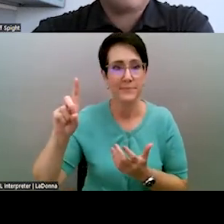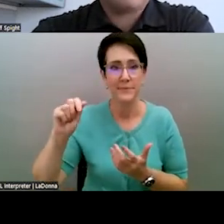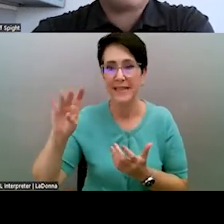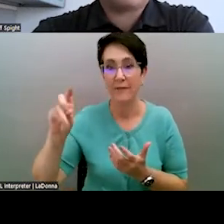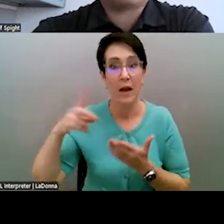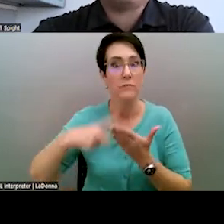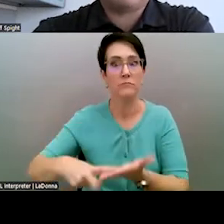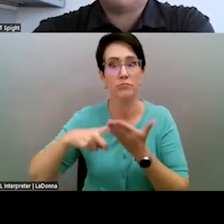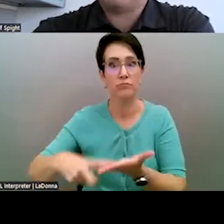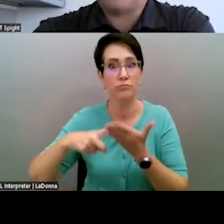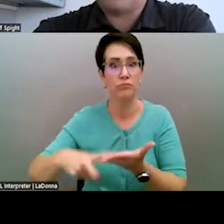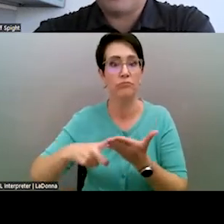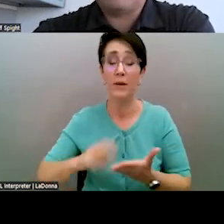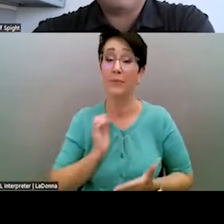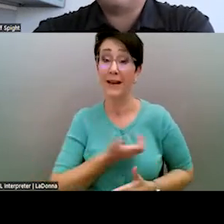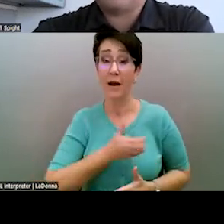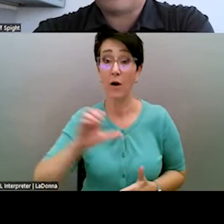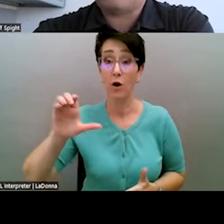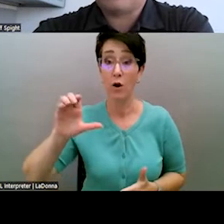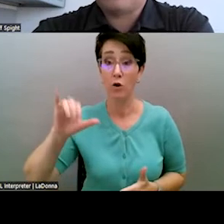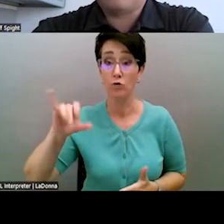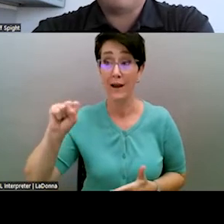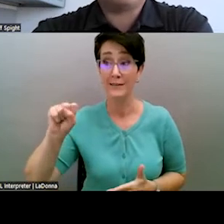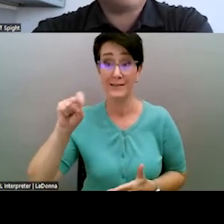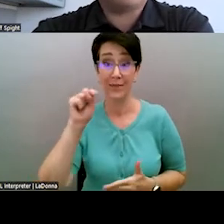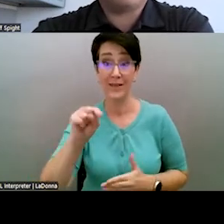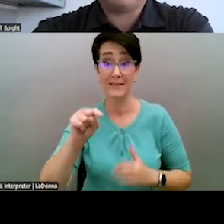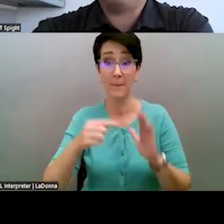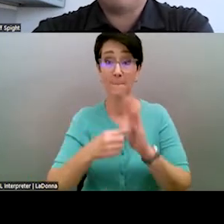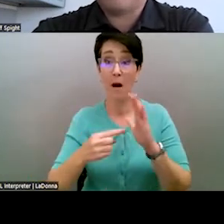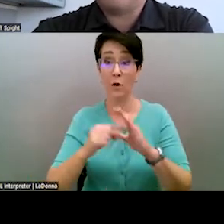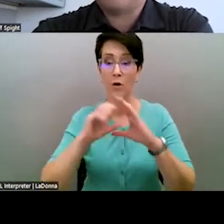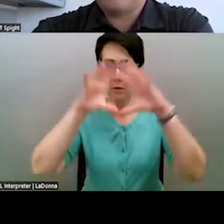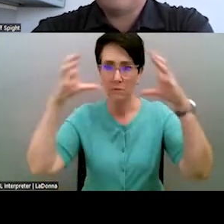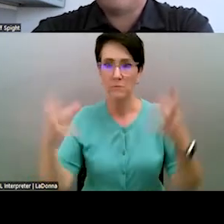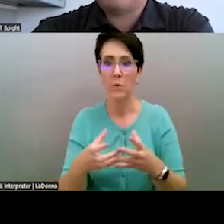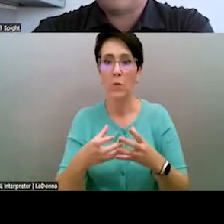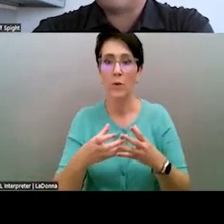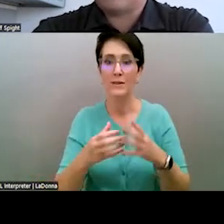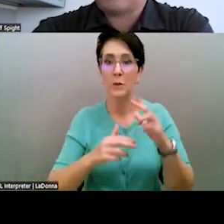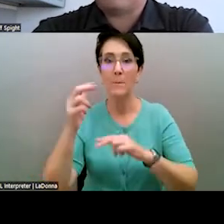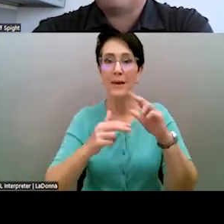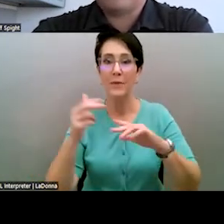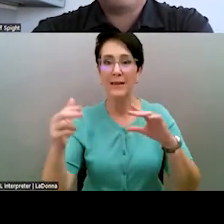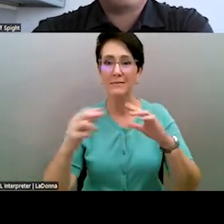OUR CRISIS MODEL GOES FROM 1.0 TO 2.0. IT IS BUILDING THIS BRIDGE TO THE REST OF